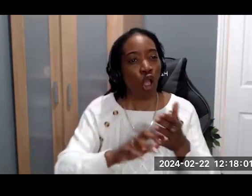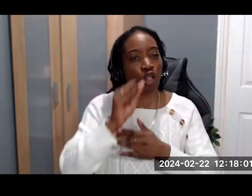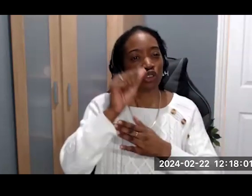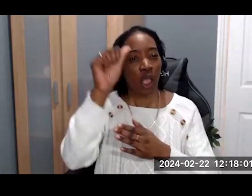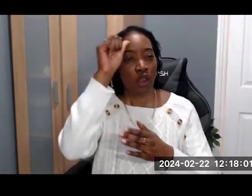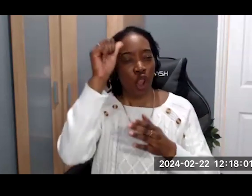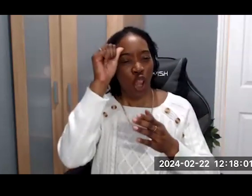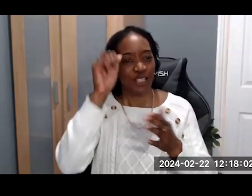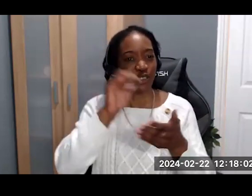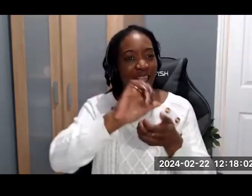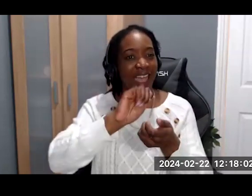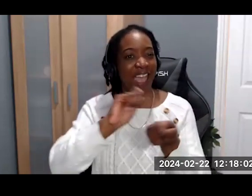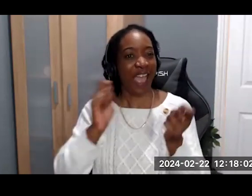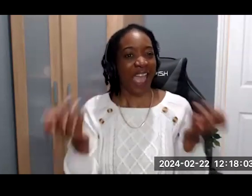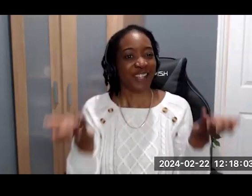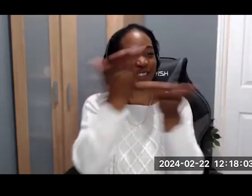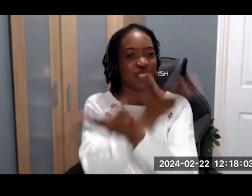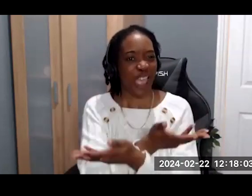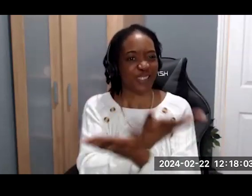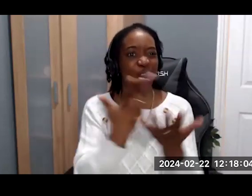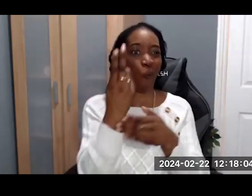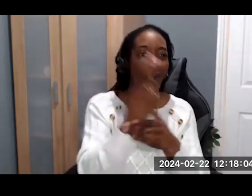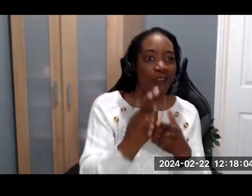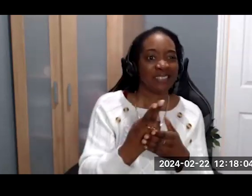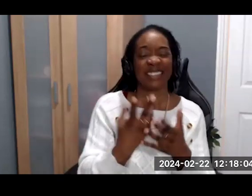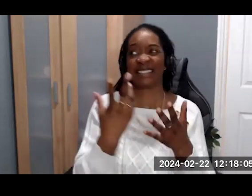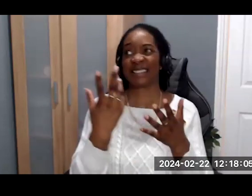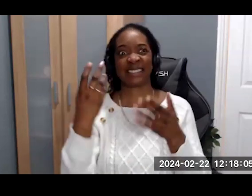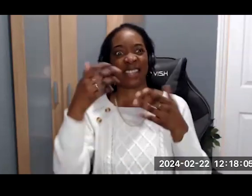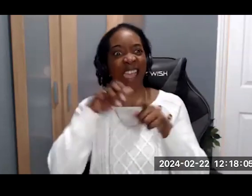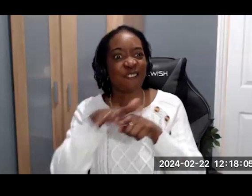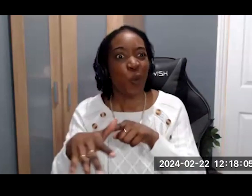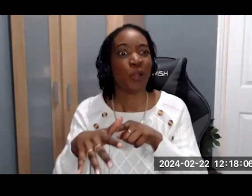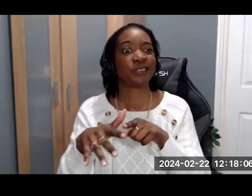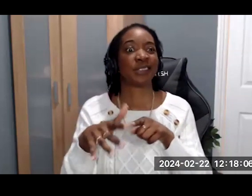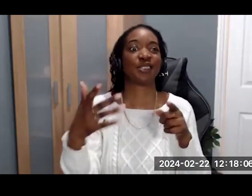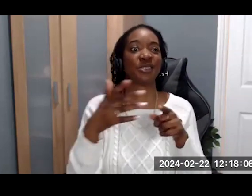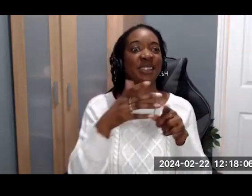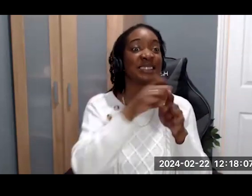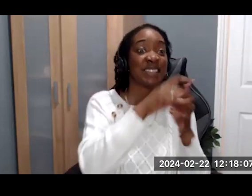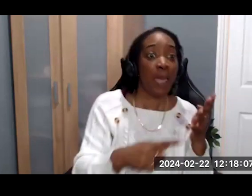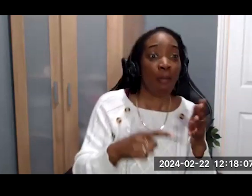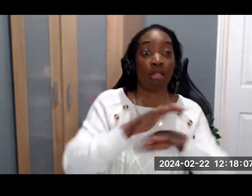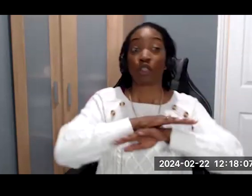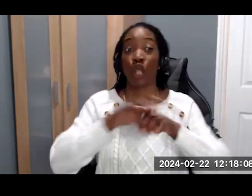non-disabled artists and influencers working in England and Italy this project is managed